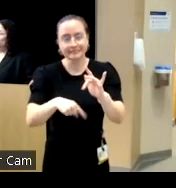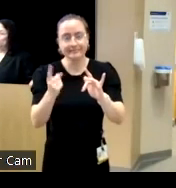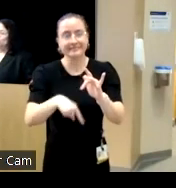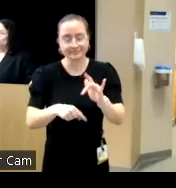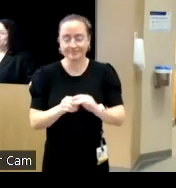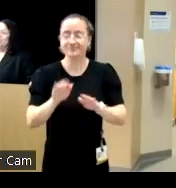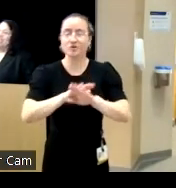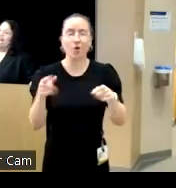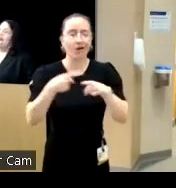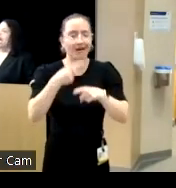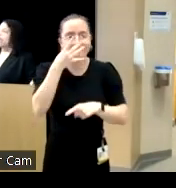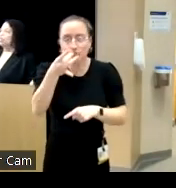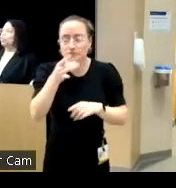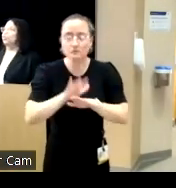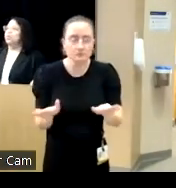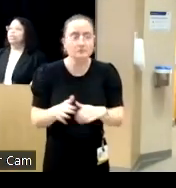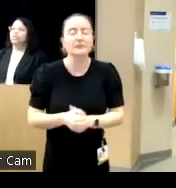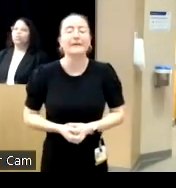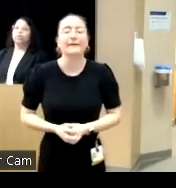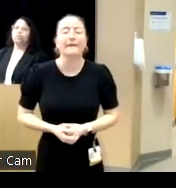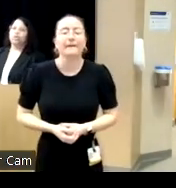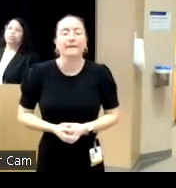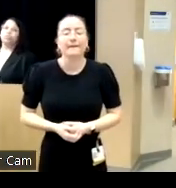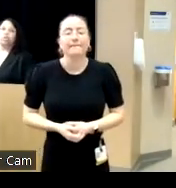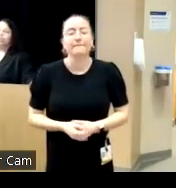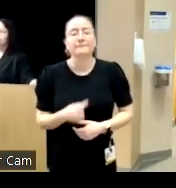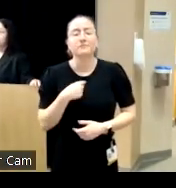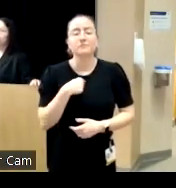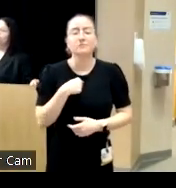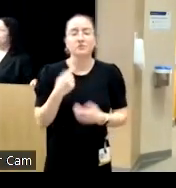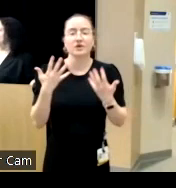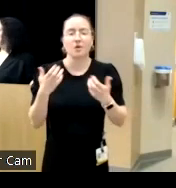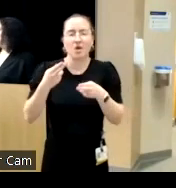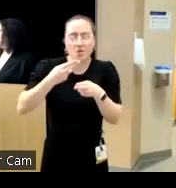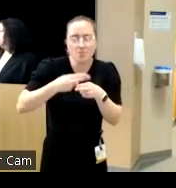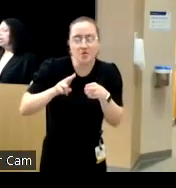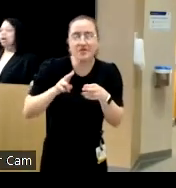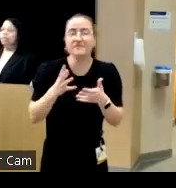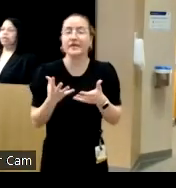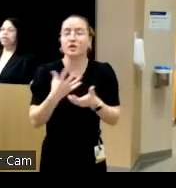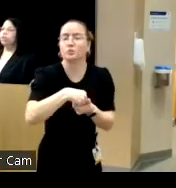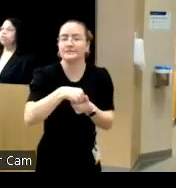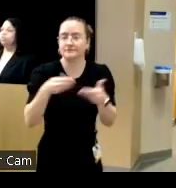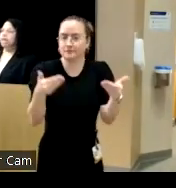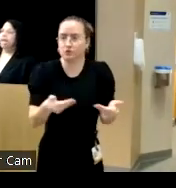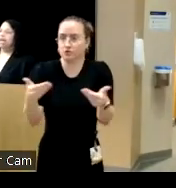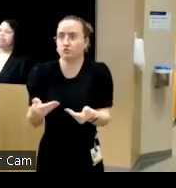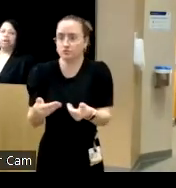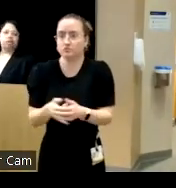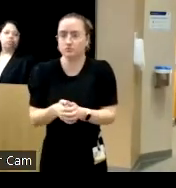interest to report I do want to do a very brief inclusive introduction for anyone who may have